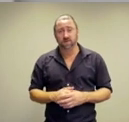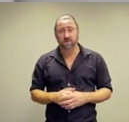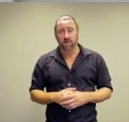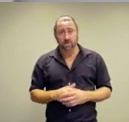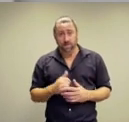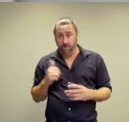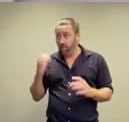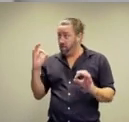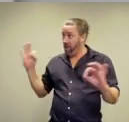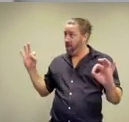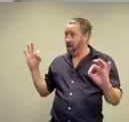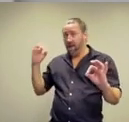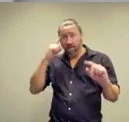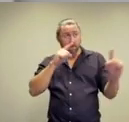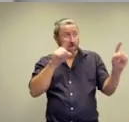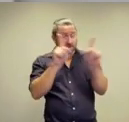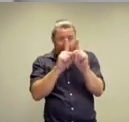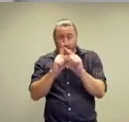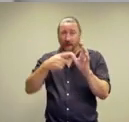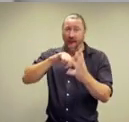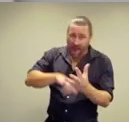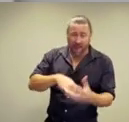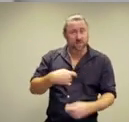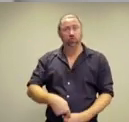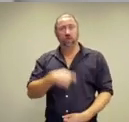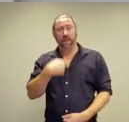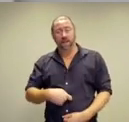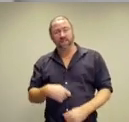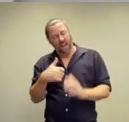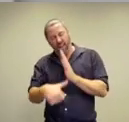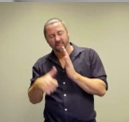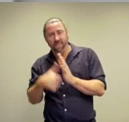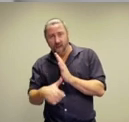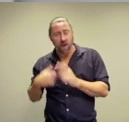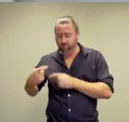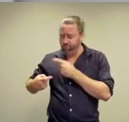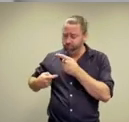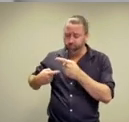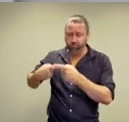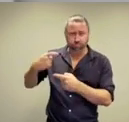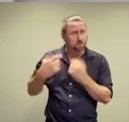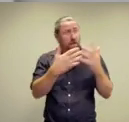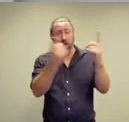like no other fashion garment has, there's not many that parallel